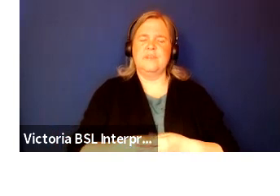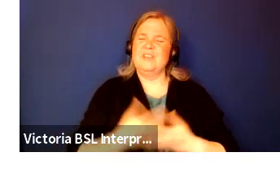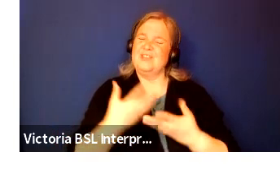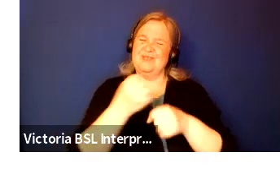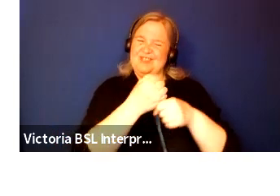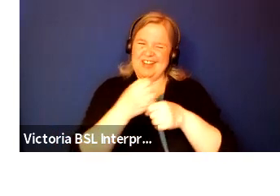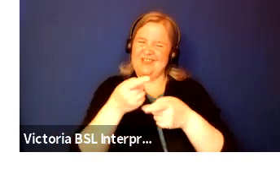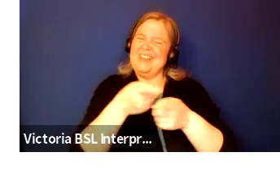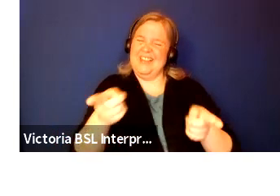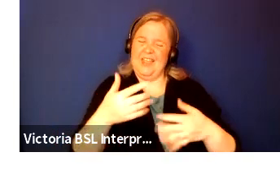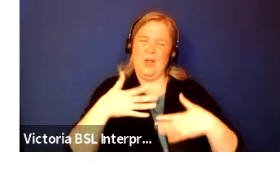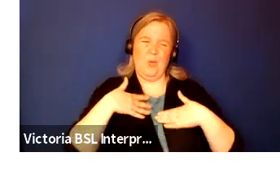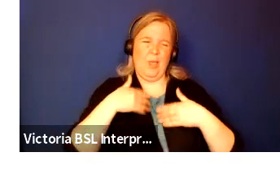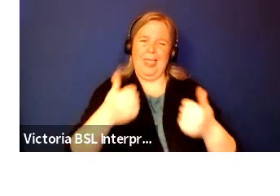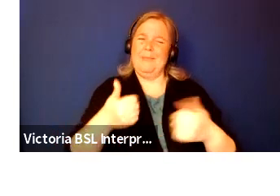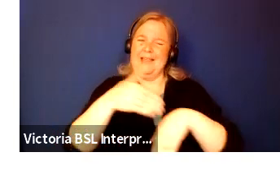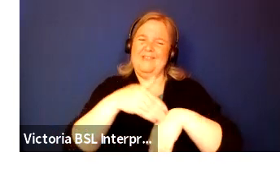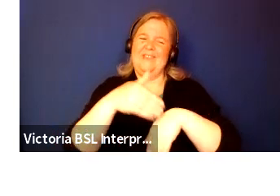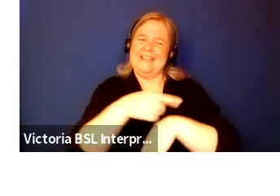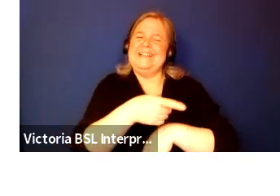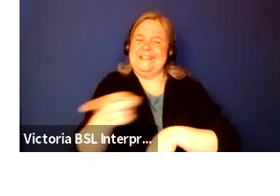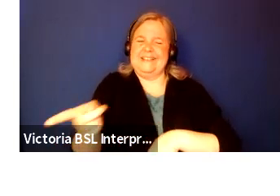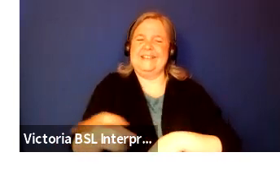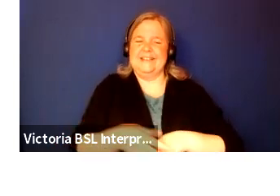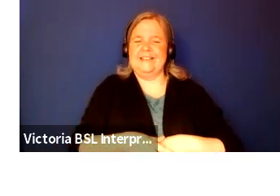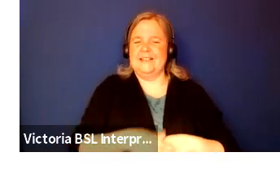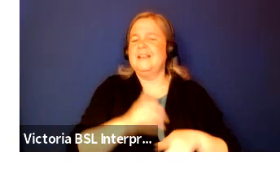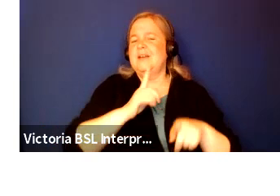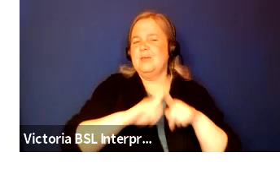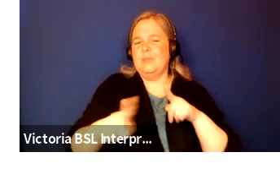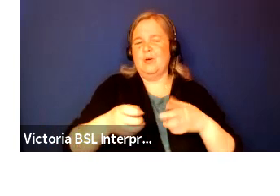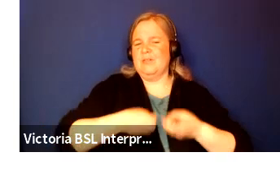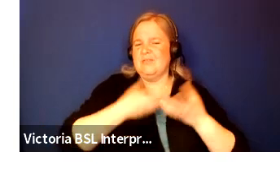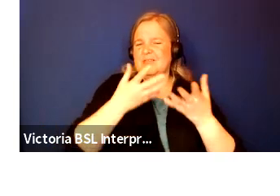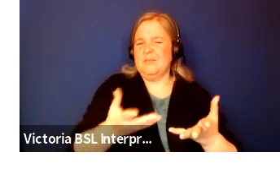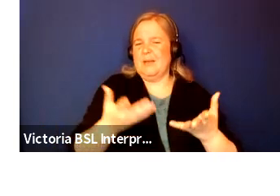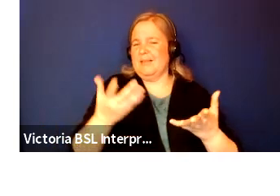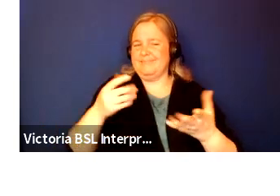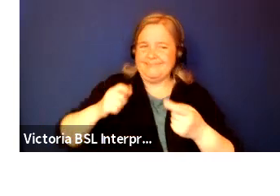with the well-being person with disabilities as most of the responders expressed that their